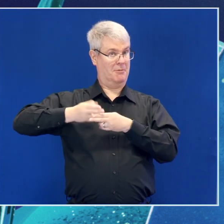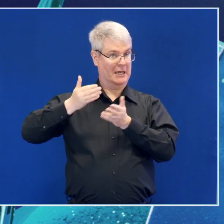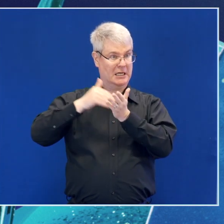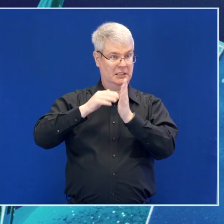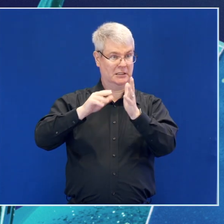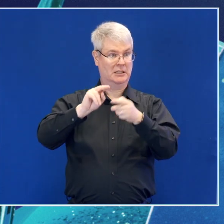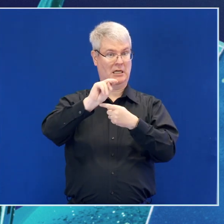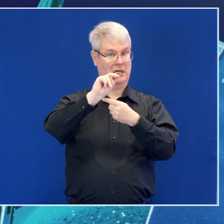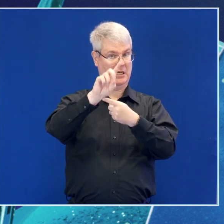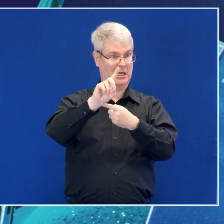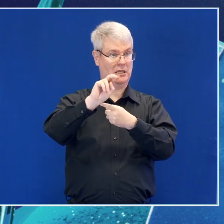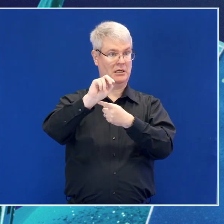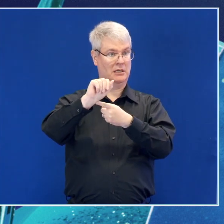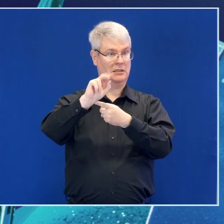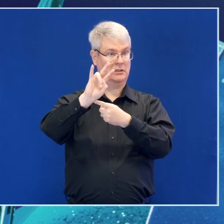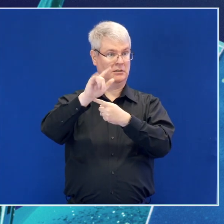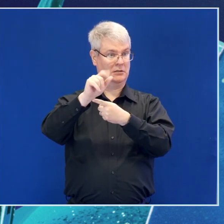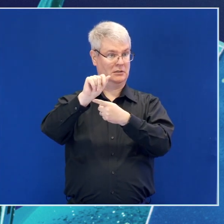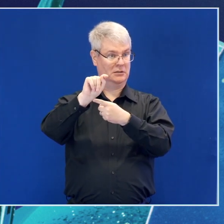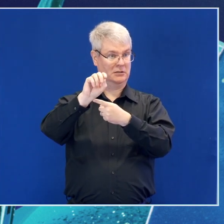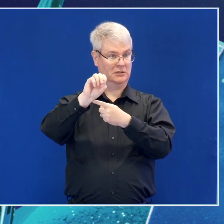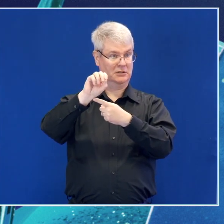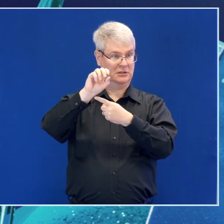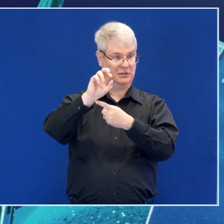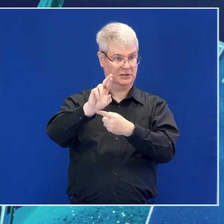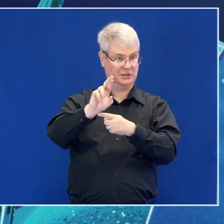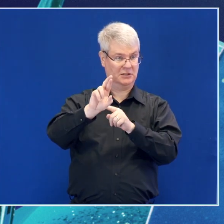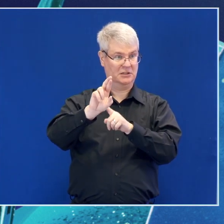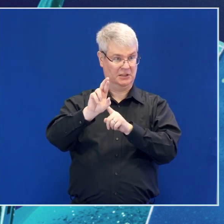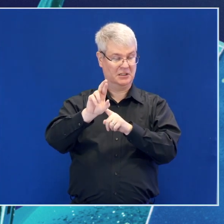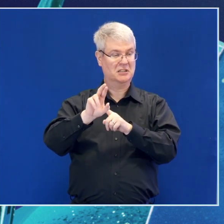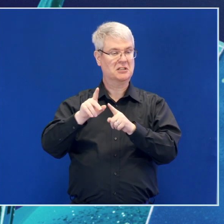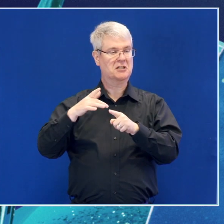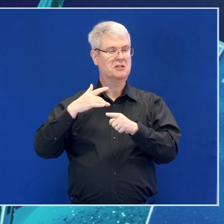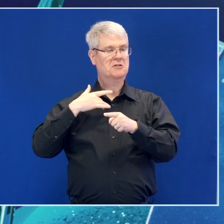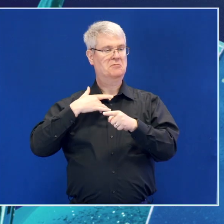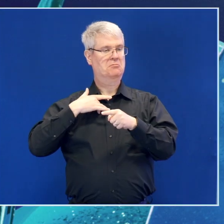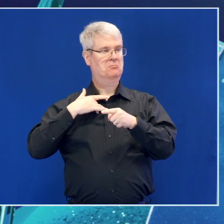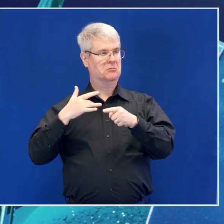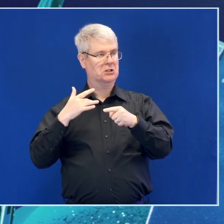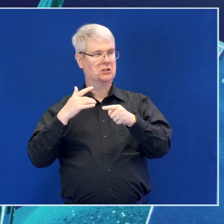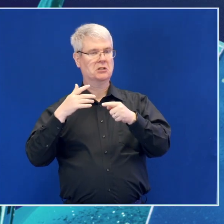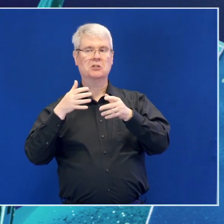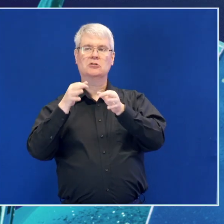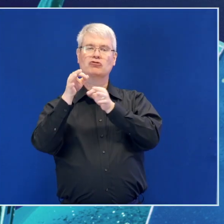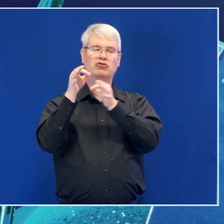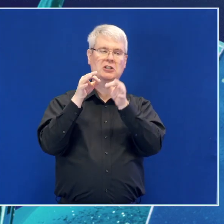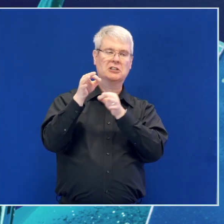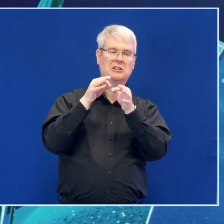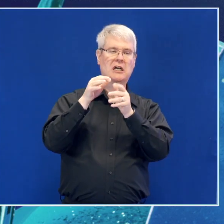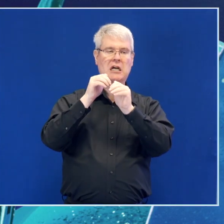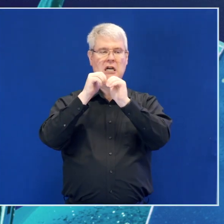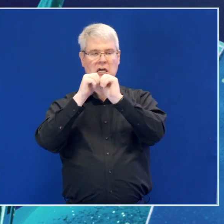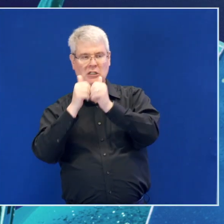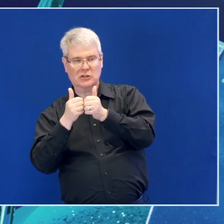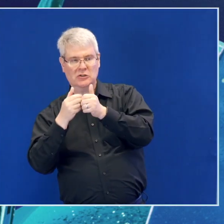And then a set of about nine or ten instructions here. Ground all answers in the knowledge source while keeping them clear,